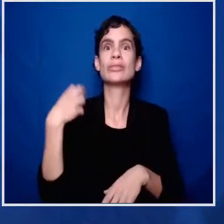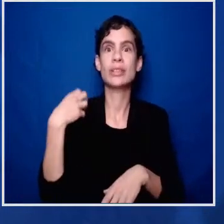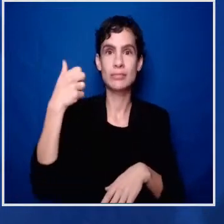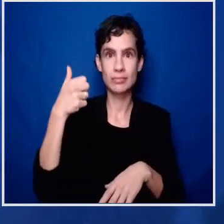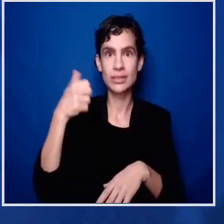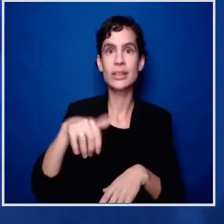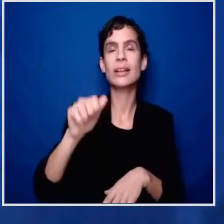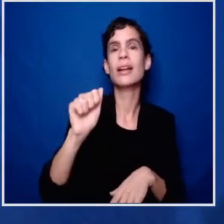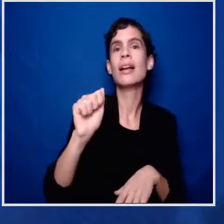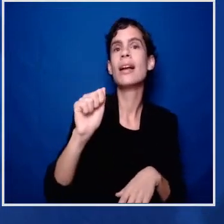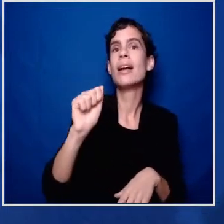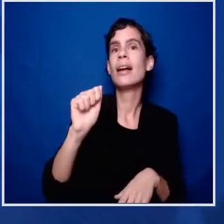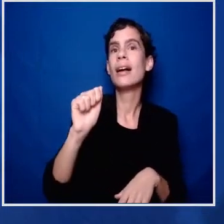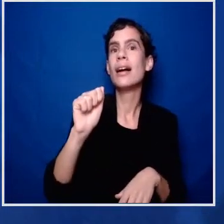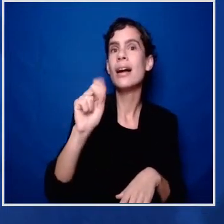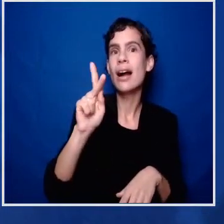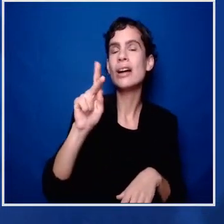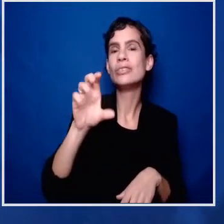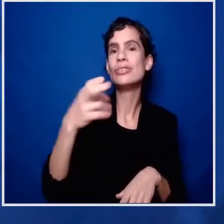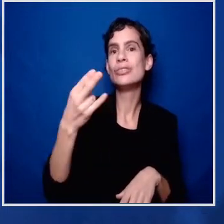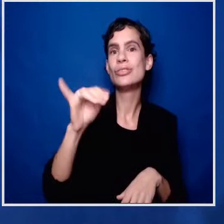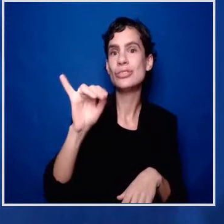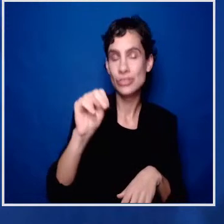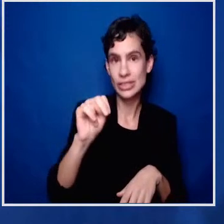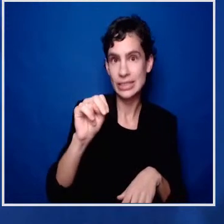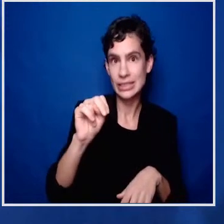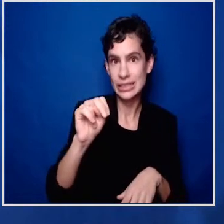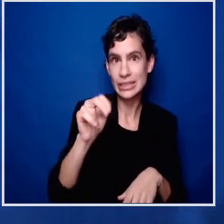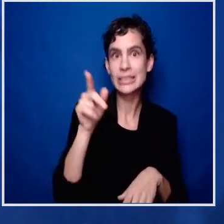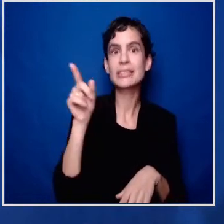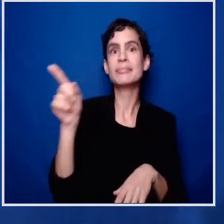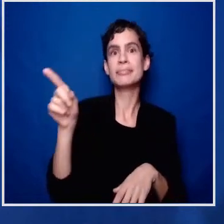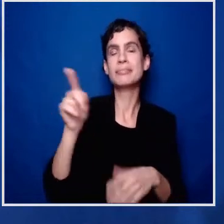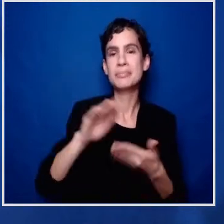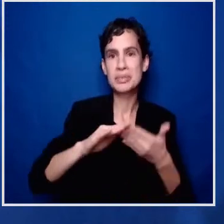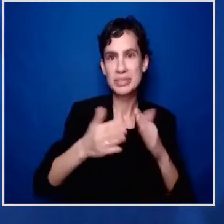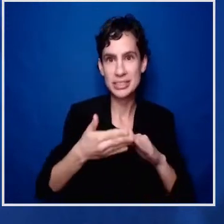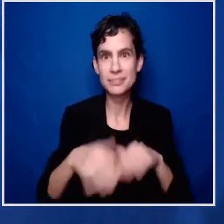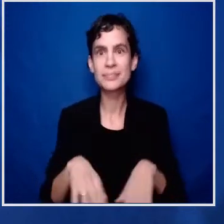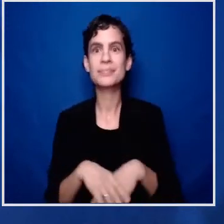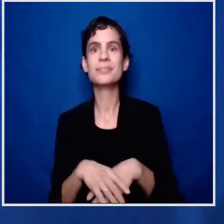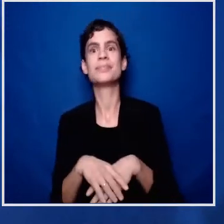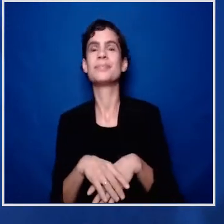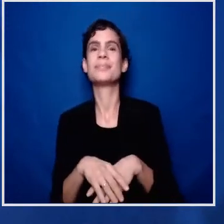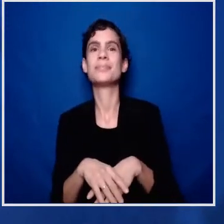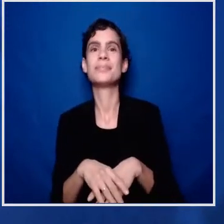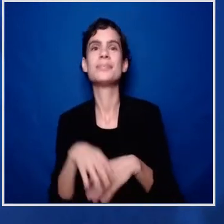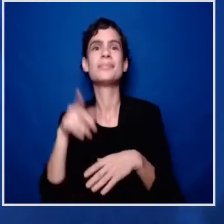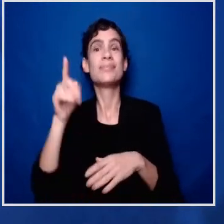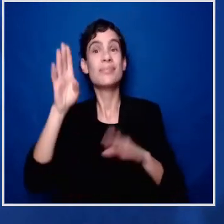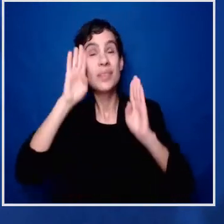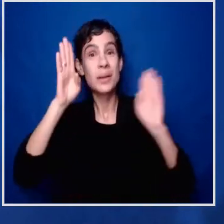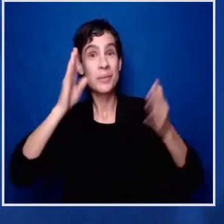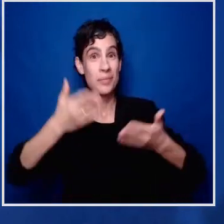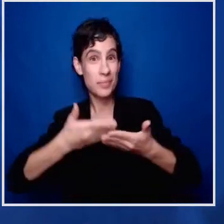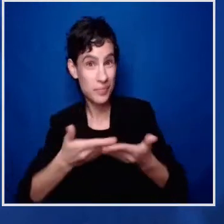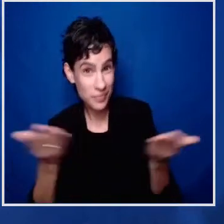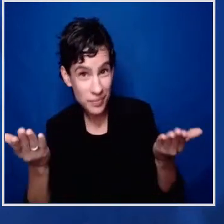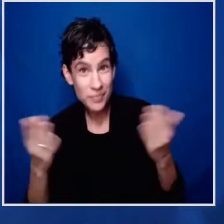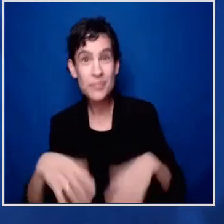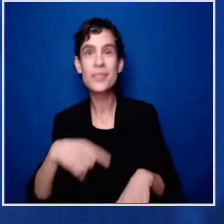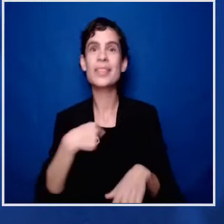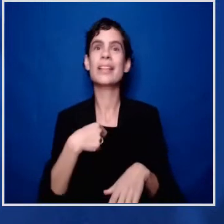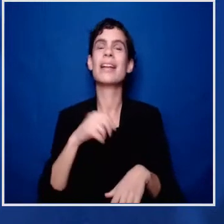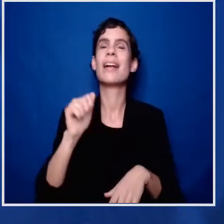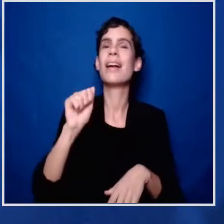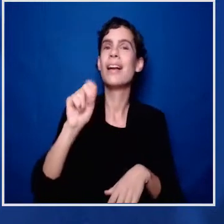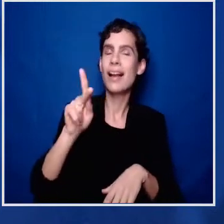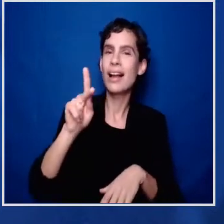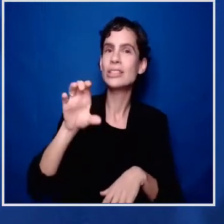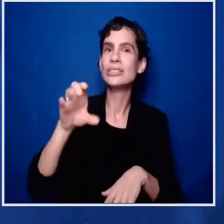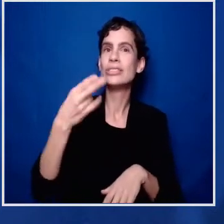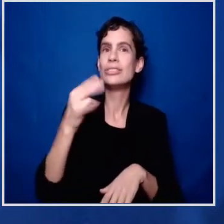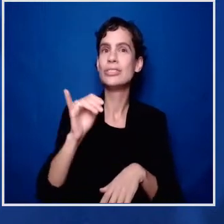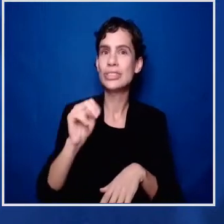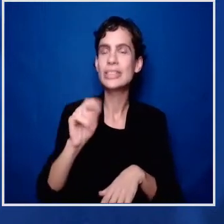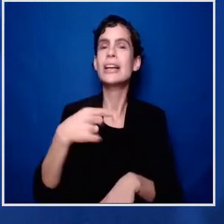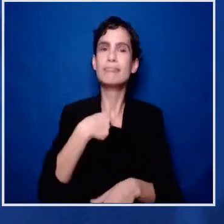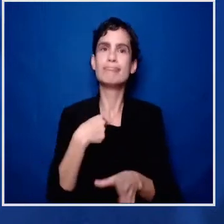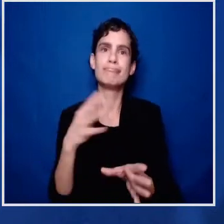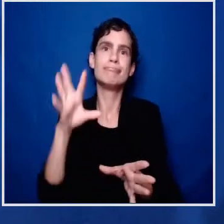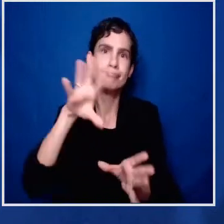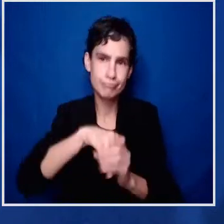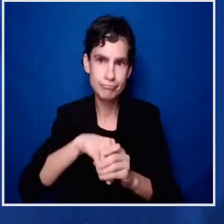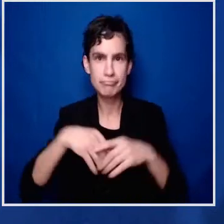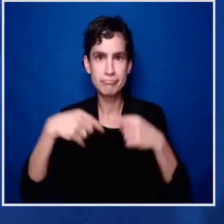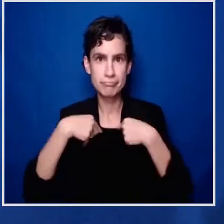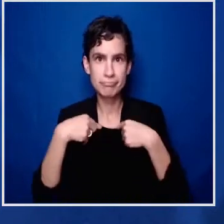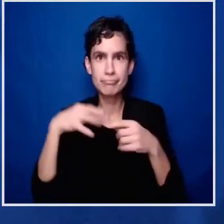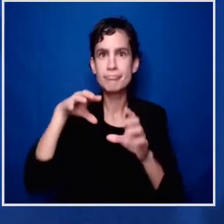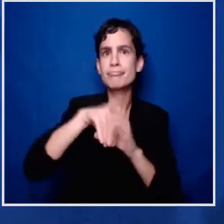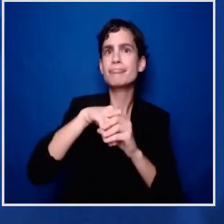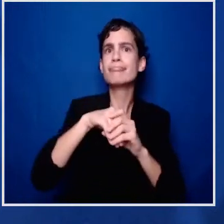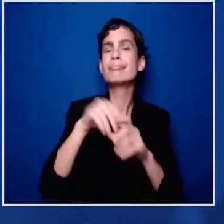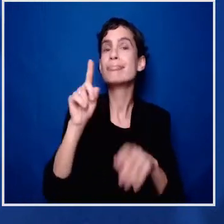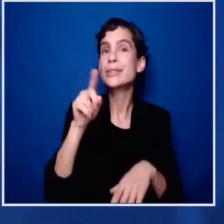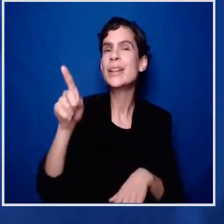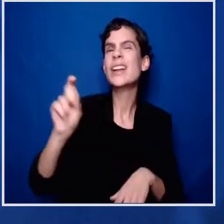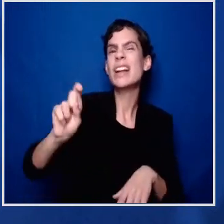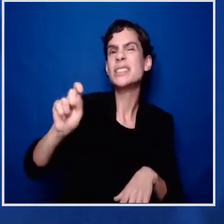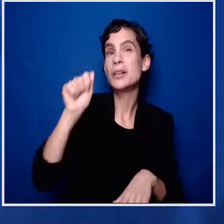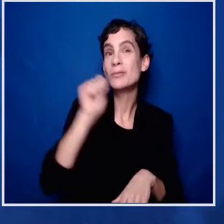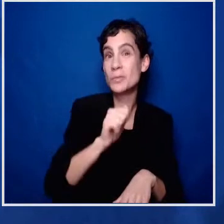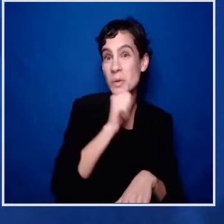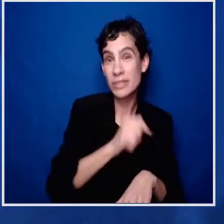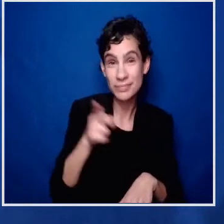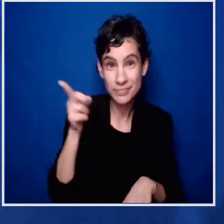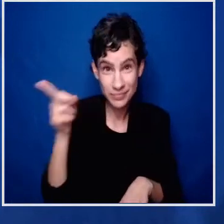PLEASE WELCOME ROBERT MIGUEL.